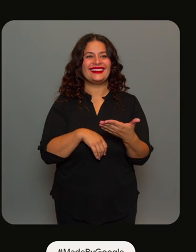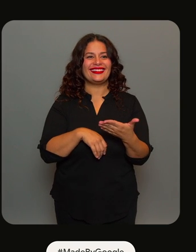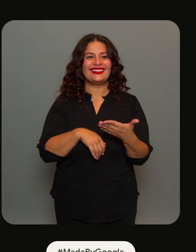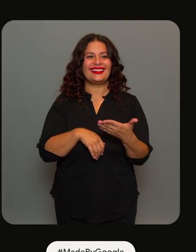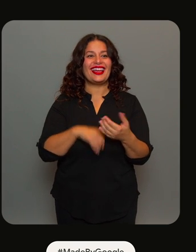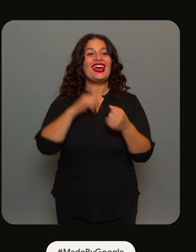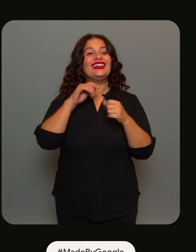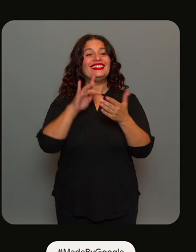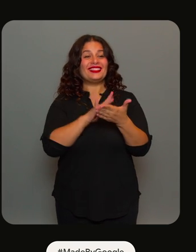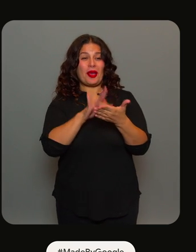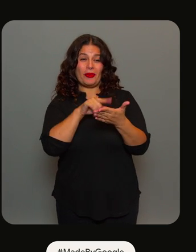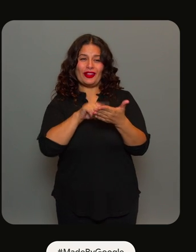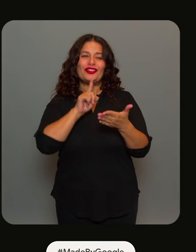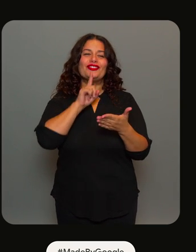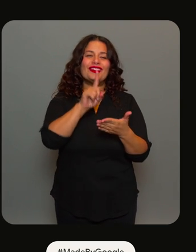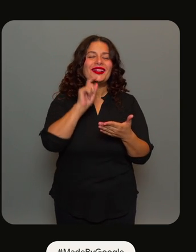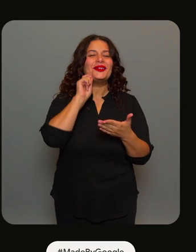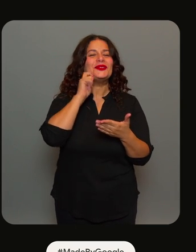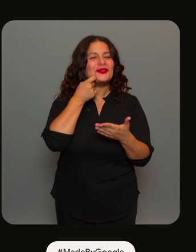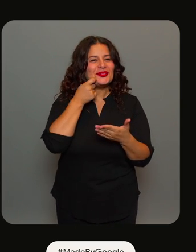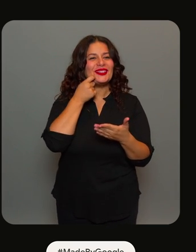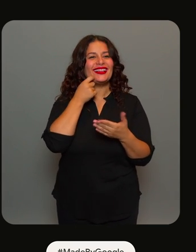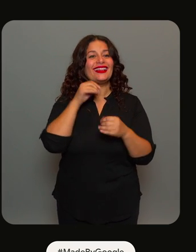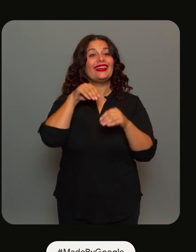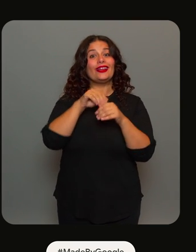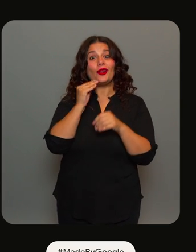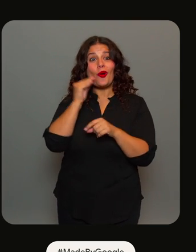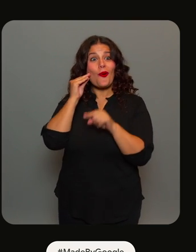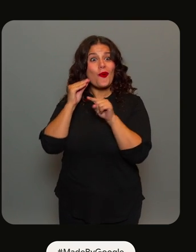delightful part of your home to an entertainment device you can